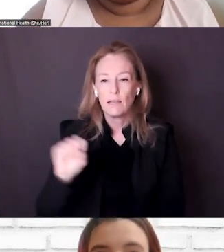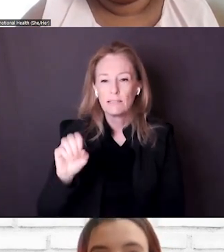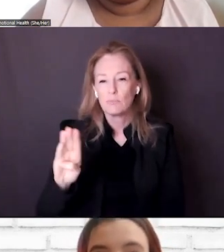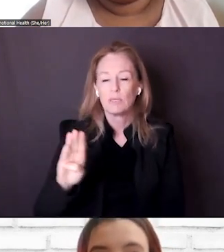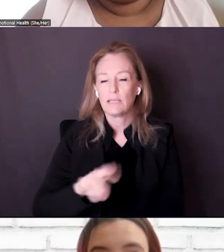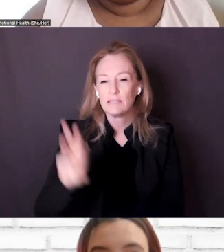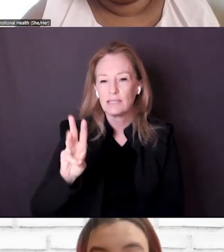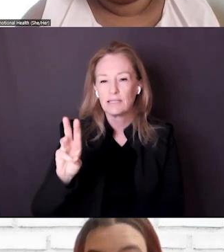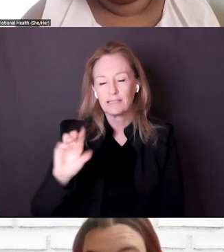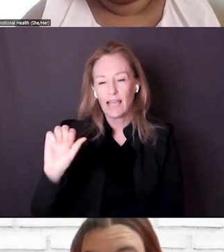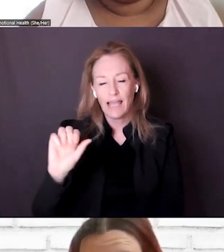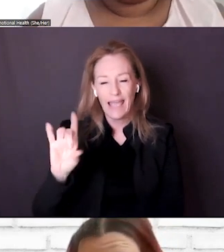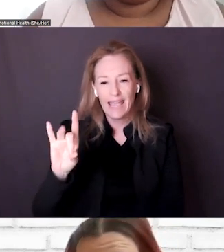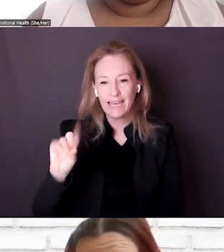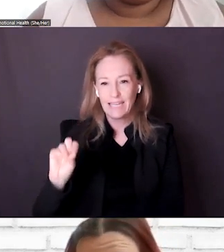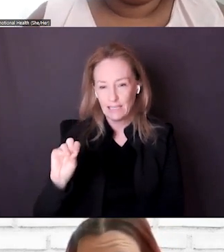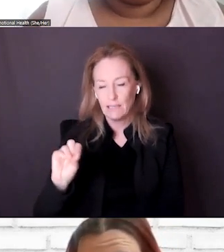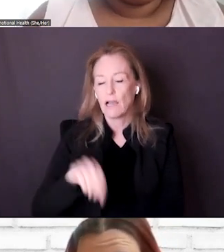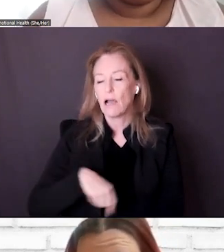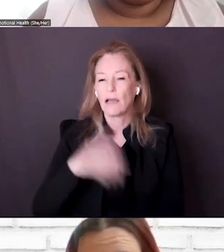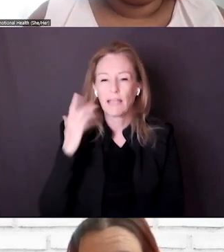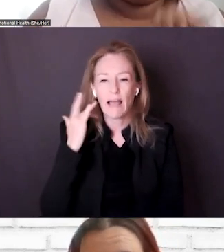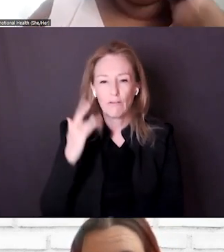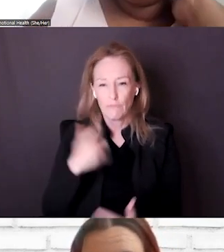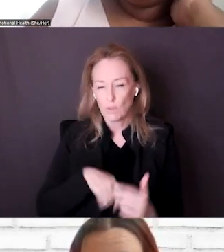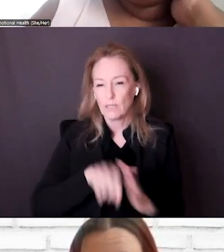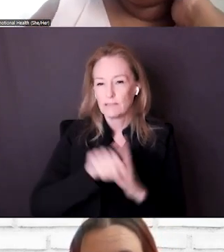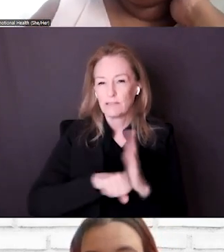WAS MEANT TO DO THIS ON A STATE LEVEL, SO IT IS EXCITING TO SEE